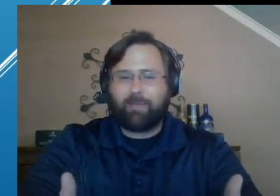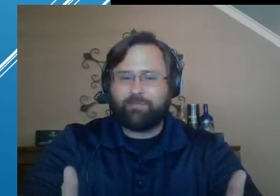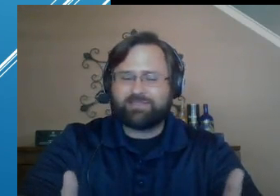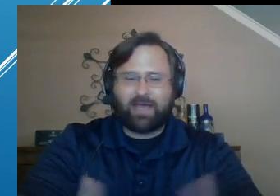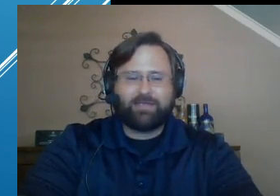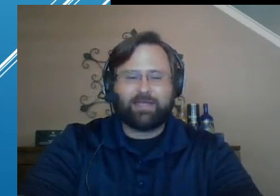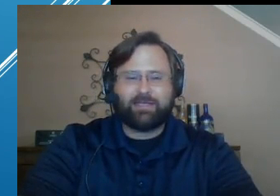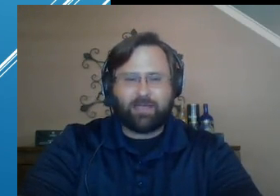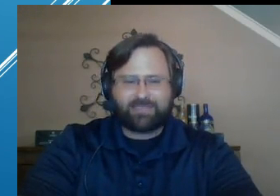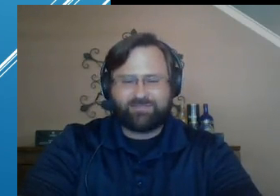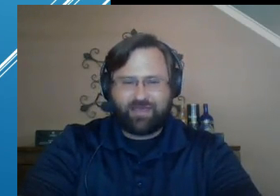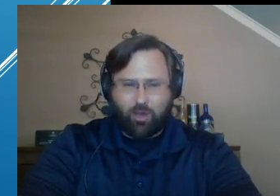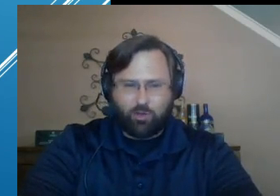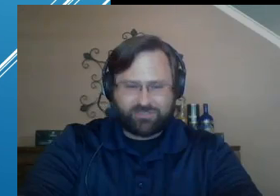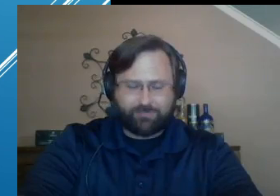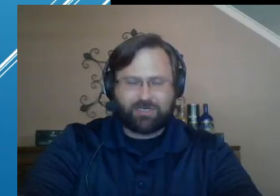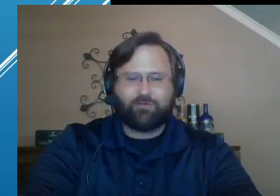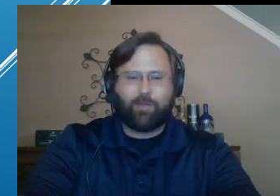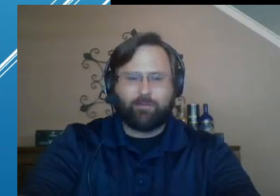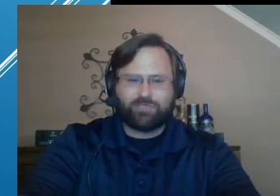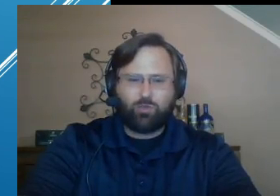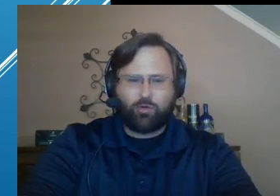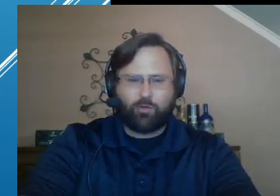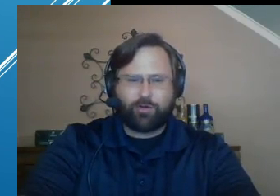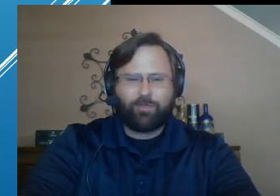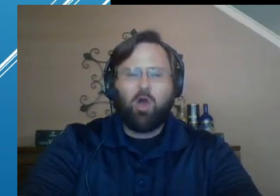might be signed in SVO or subject verb object word order